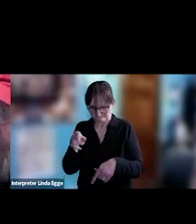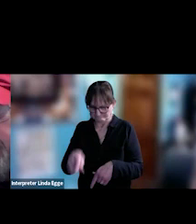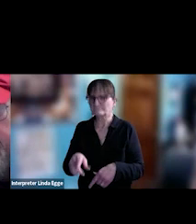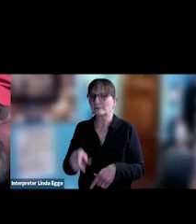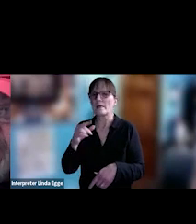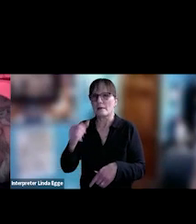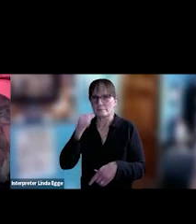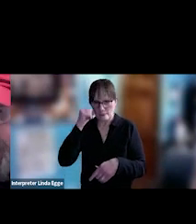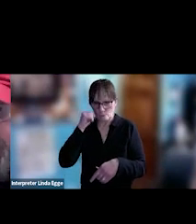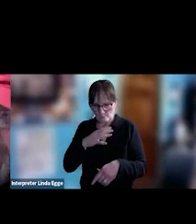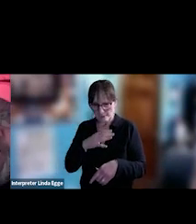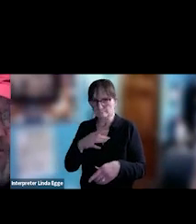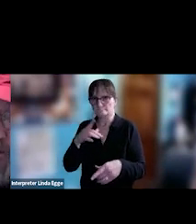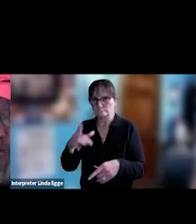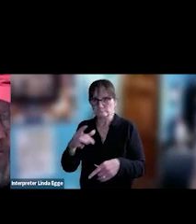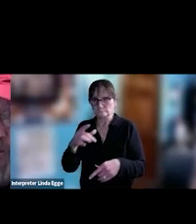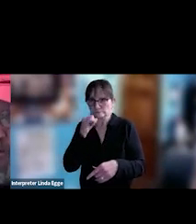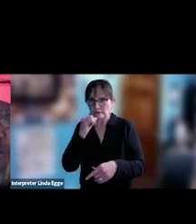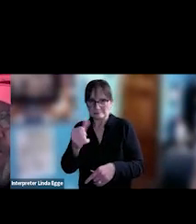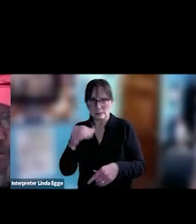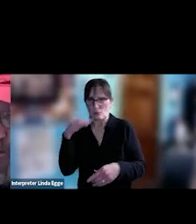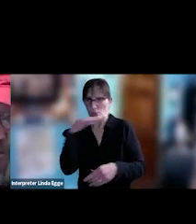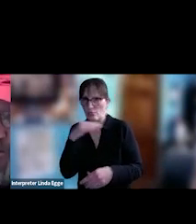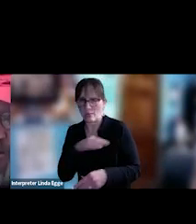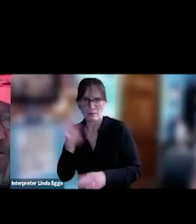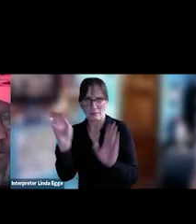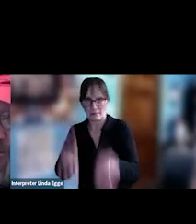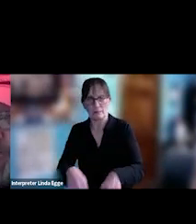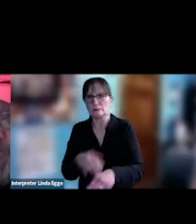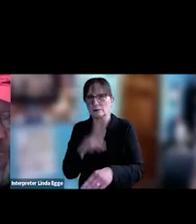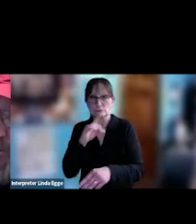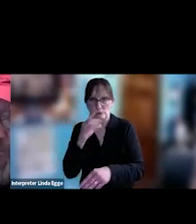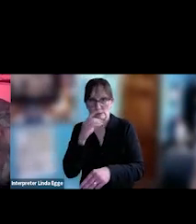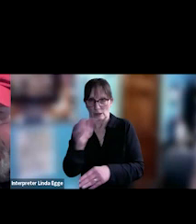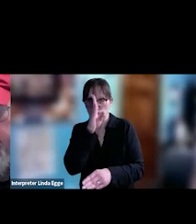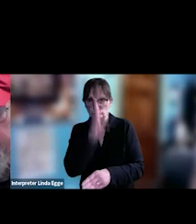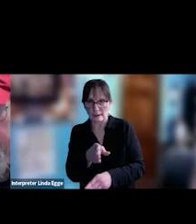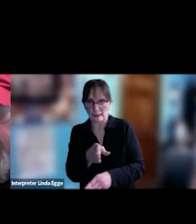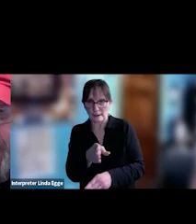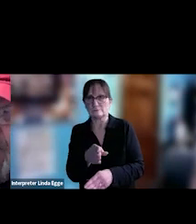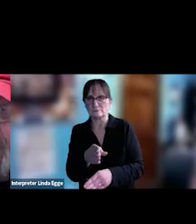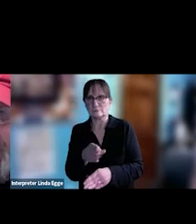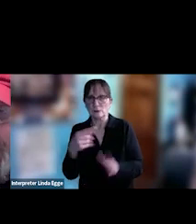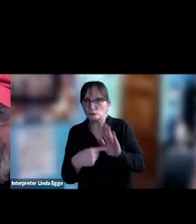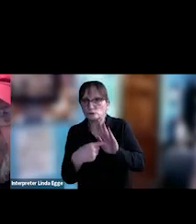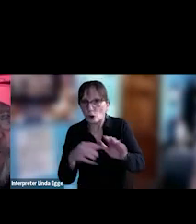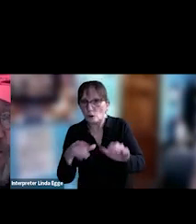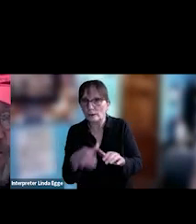She won't take no crap, boo. She'll show you how to do it, but you gotta do it, you know?